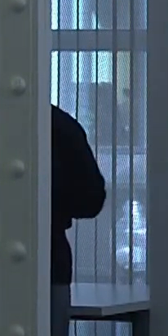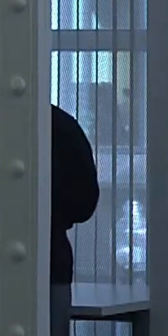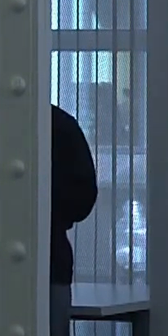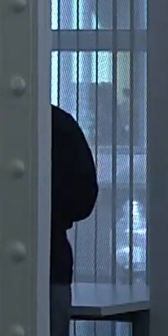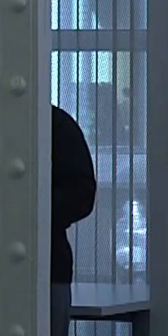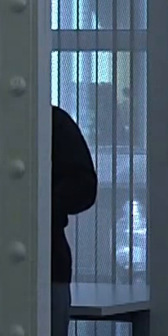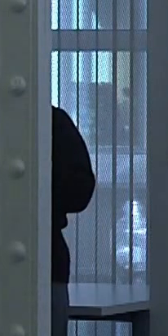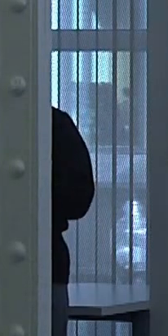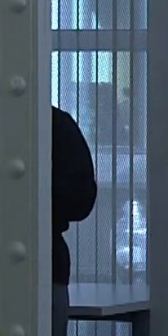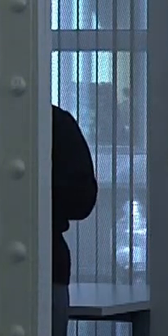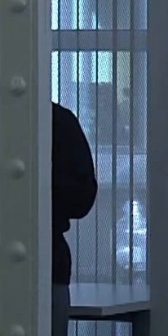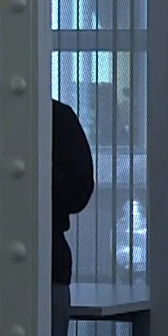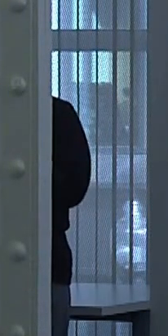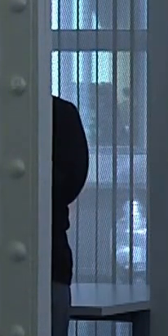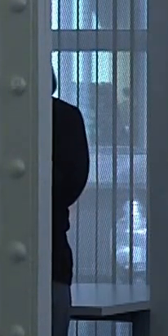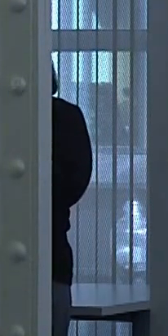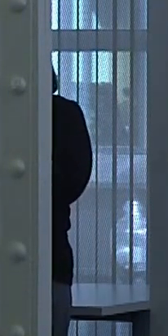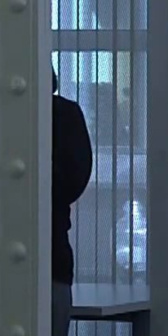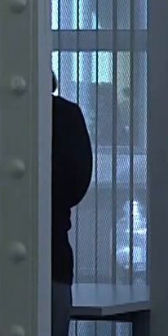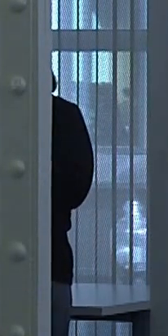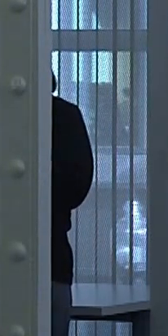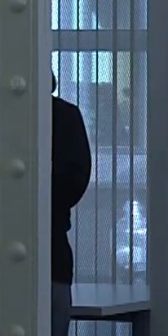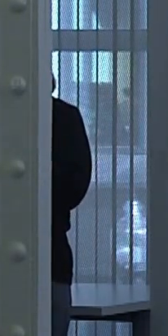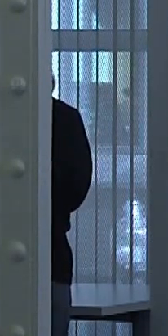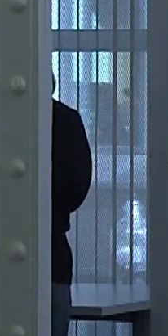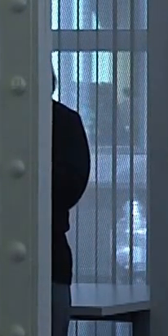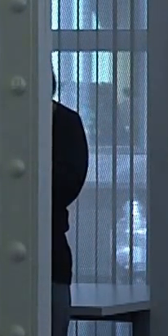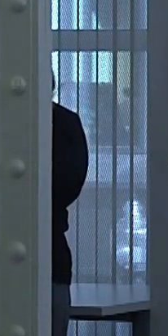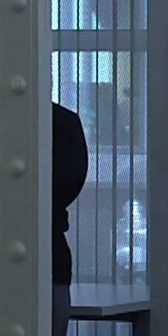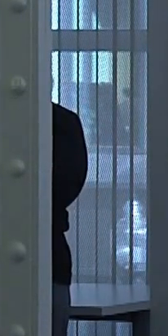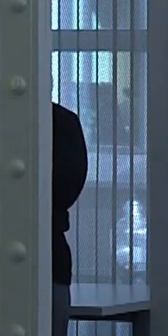In this next slide, it's Occupy Oakland General Strike